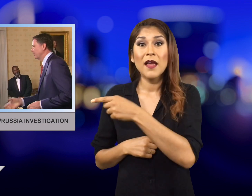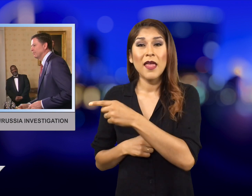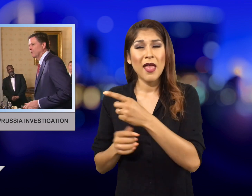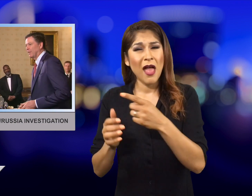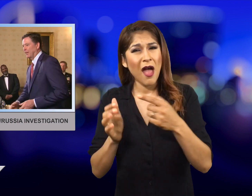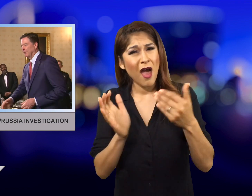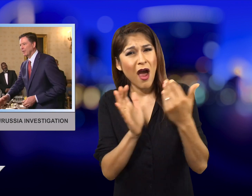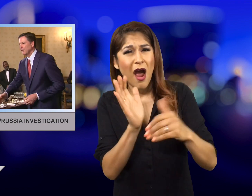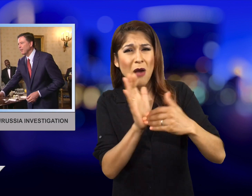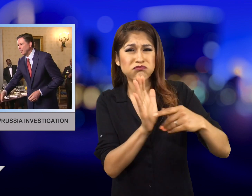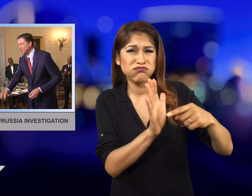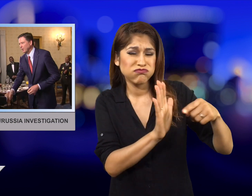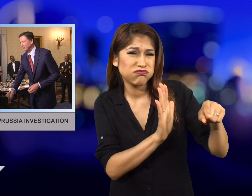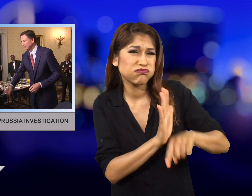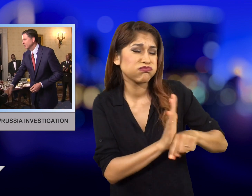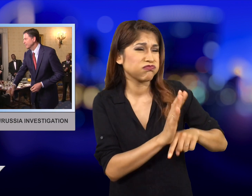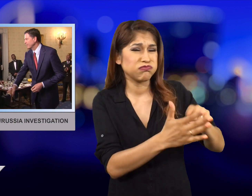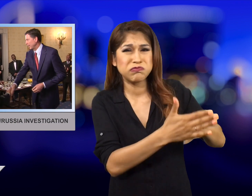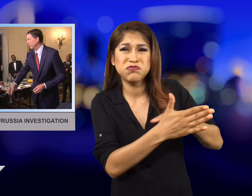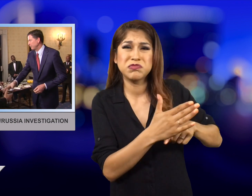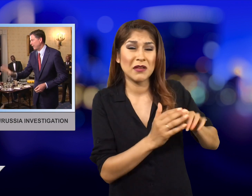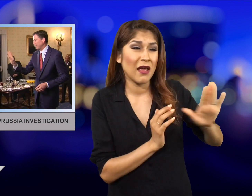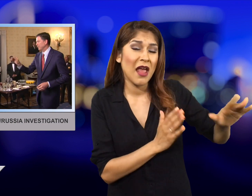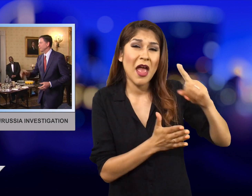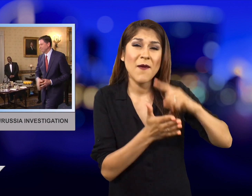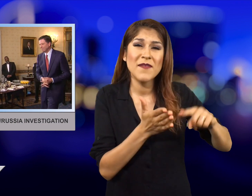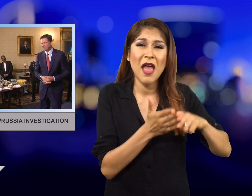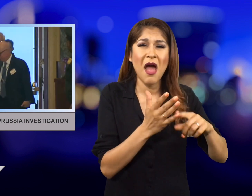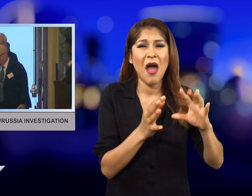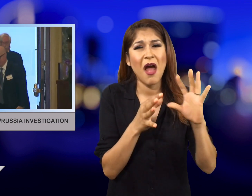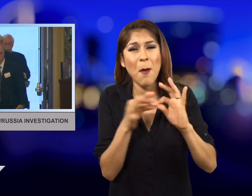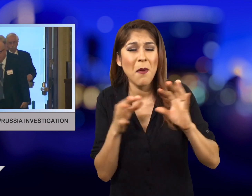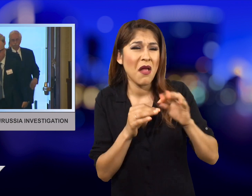The president's repeated attacks on the probe,